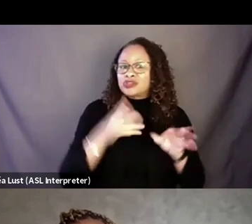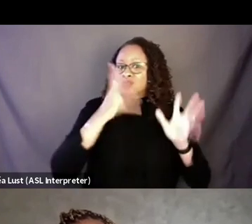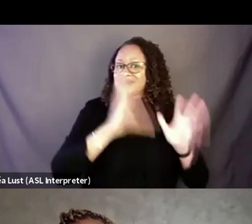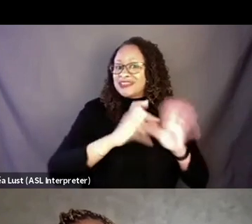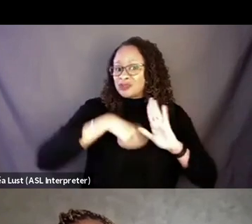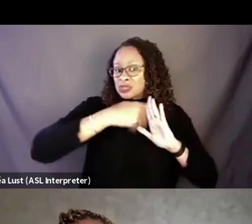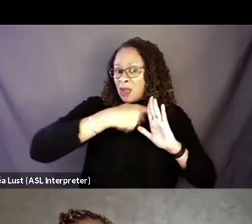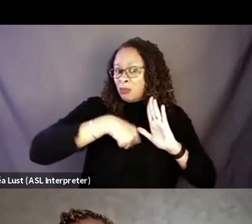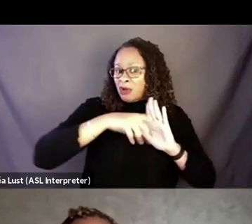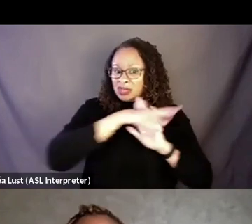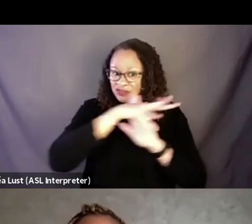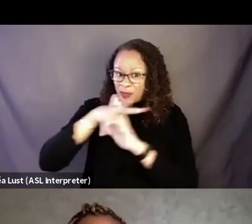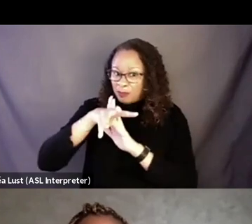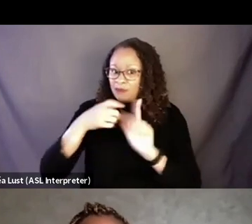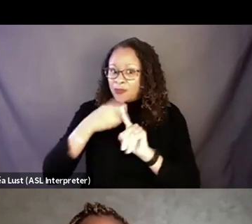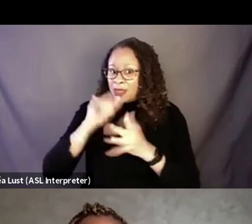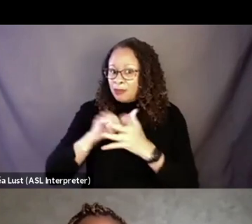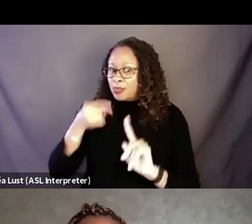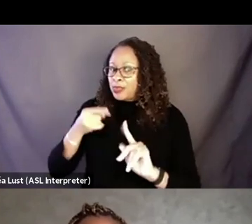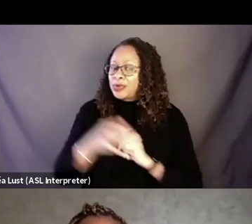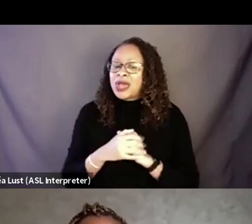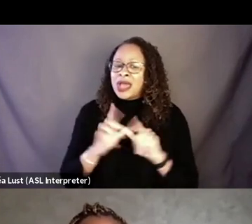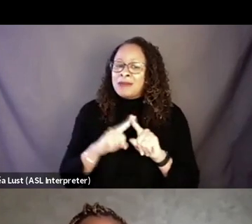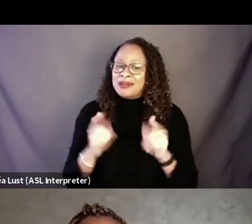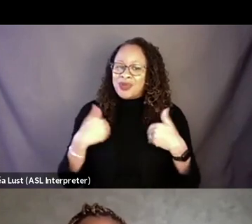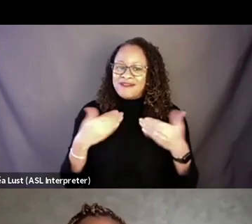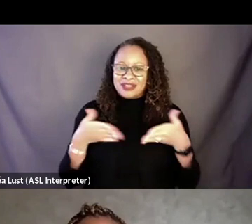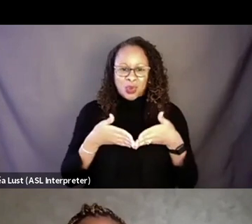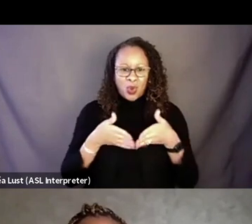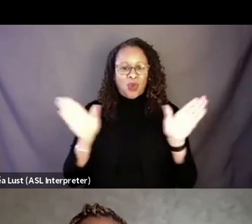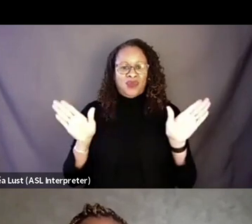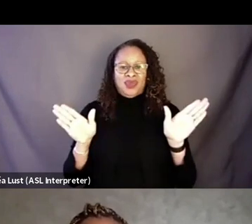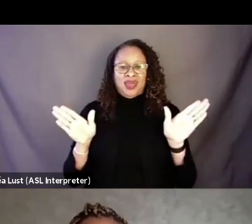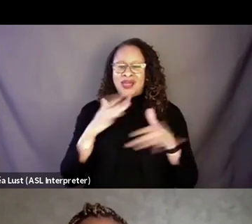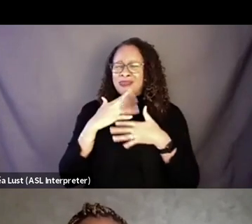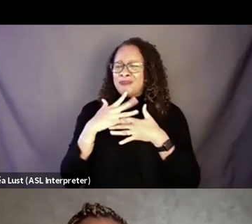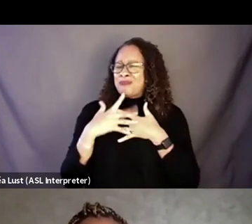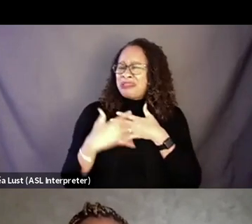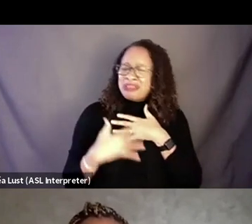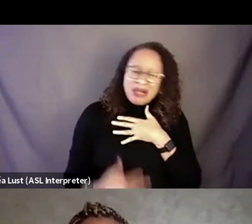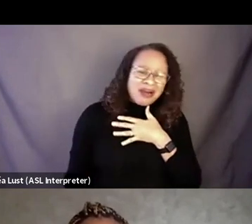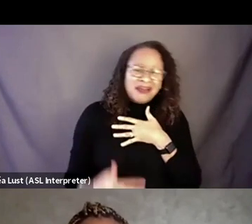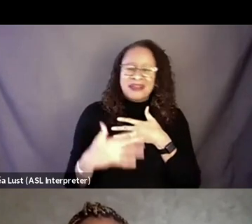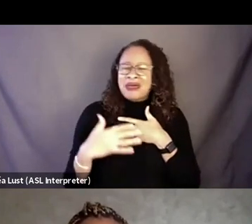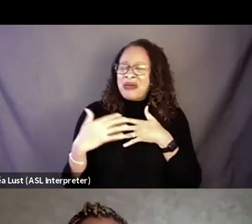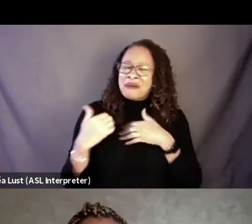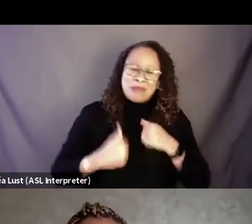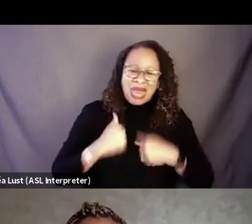But then there was this opening, this blood bath of an opening that I wanna talk about.